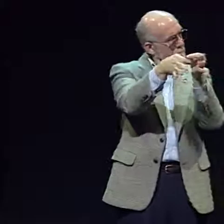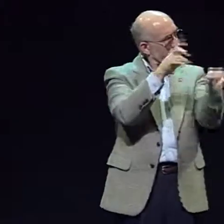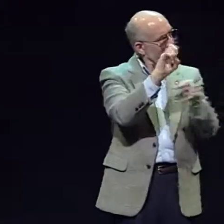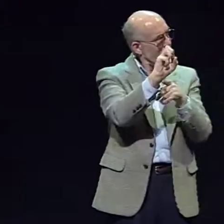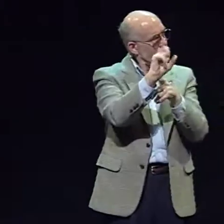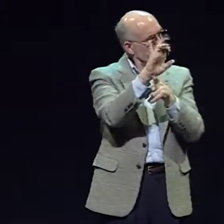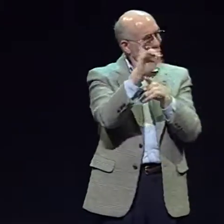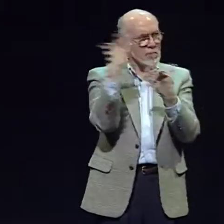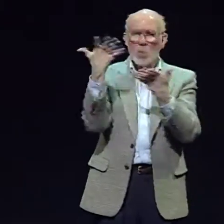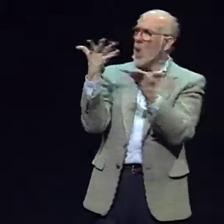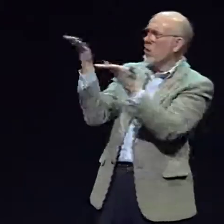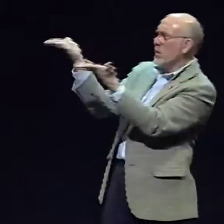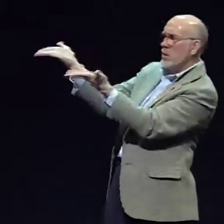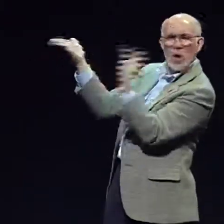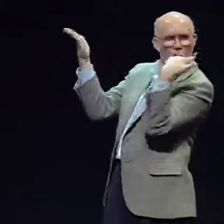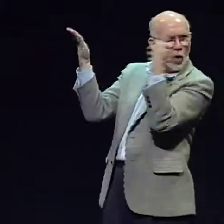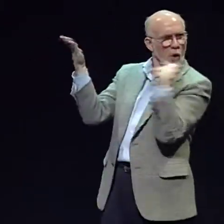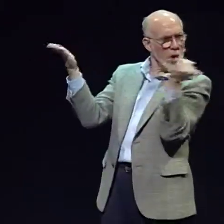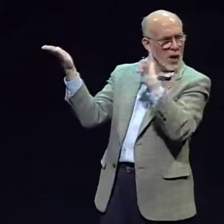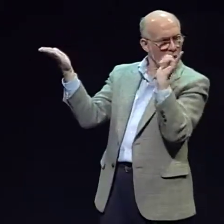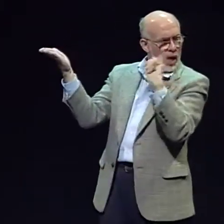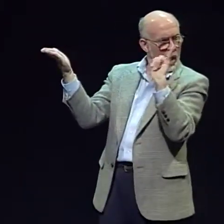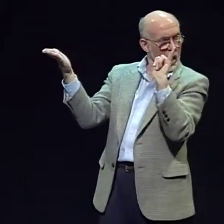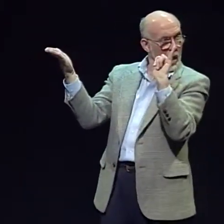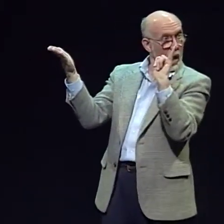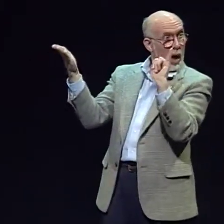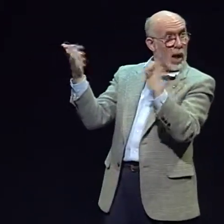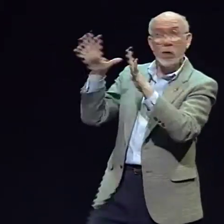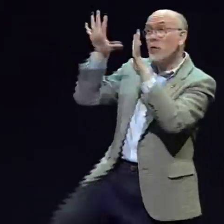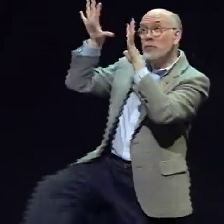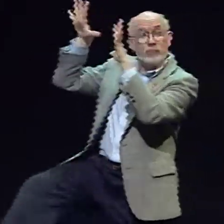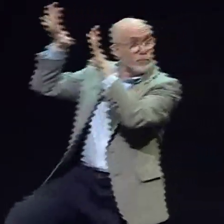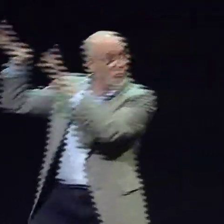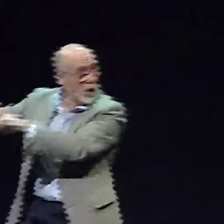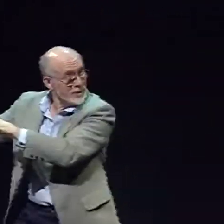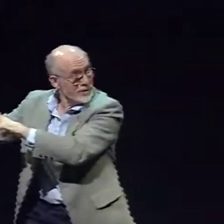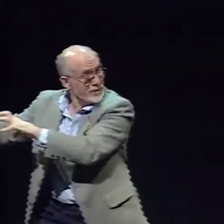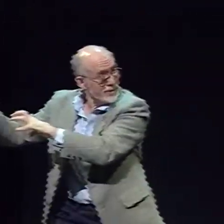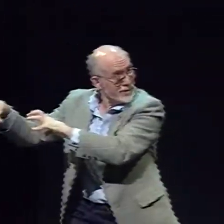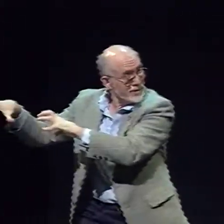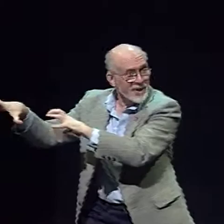HE DESCRIBES THE LANGUAGE AND WHAT IT LOOKS LIKE.